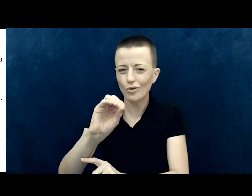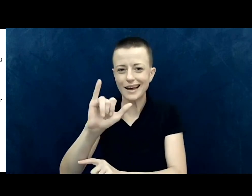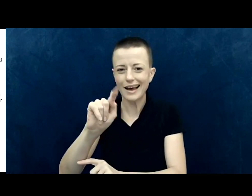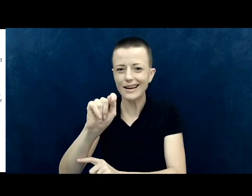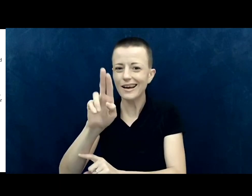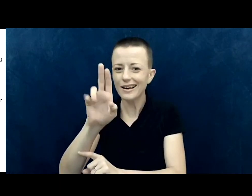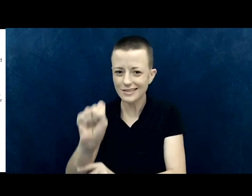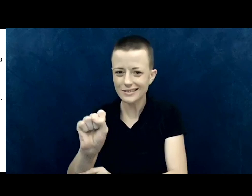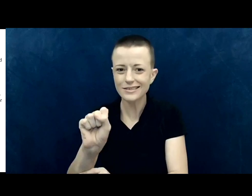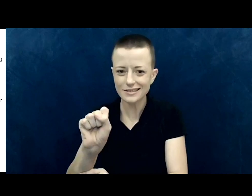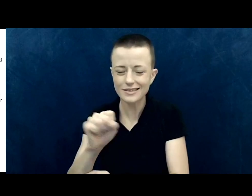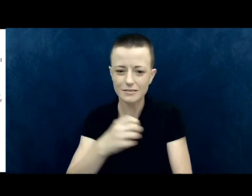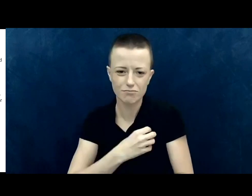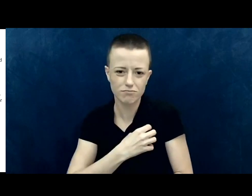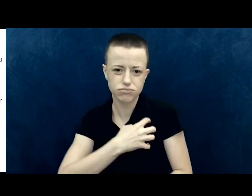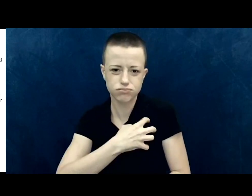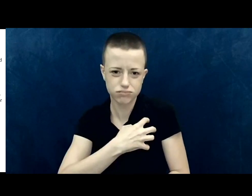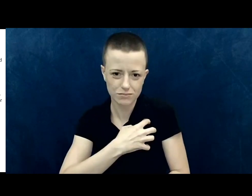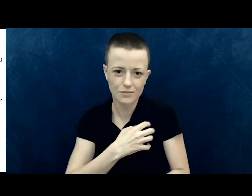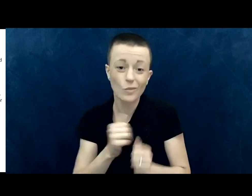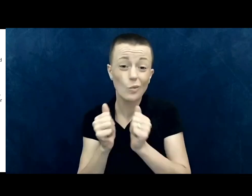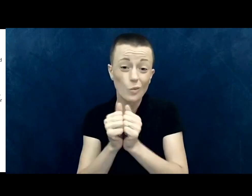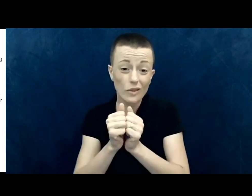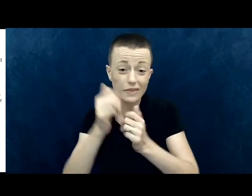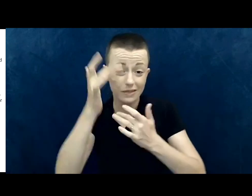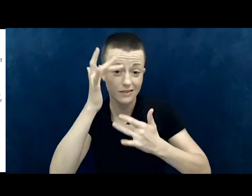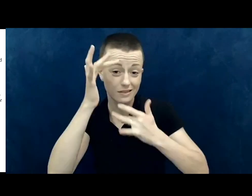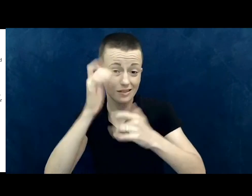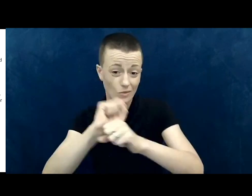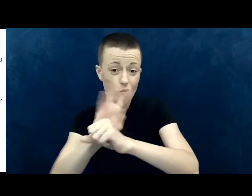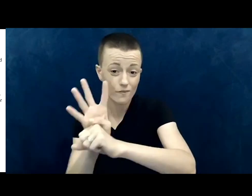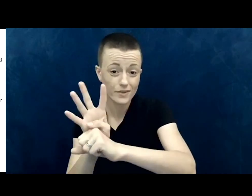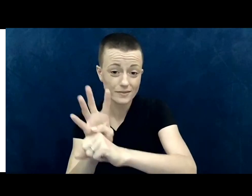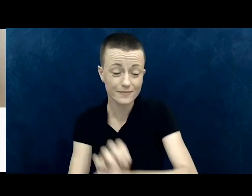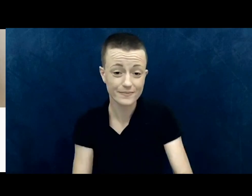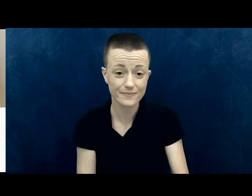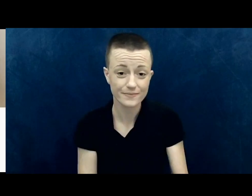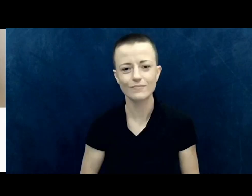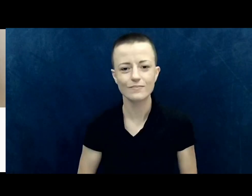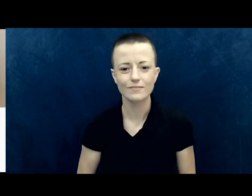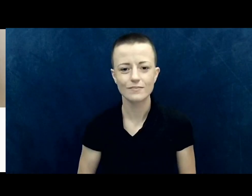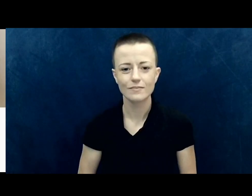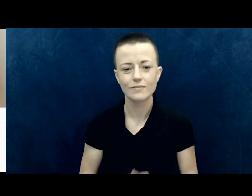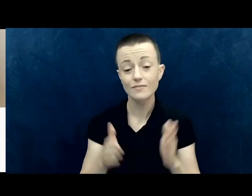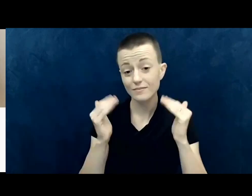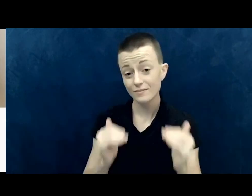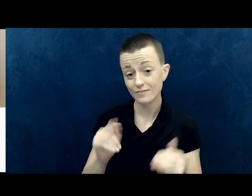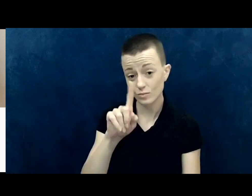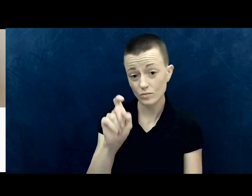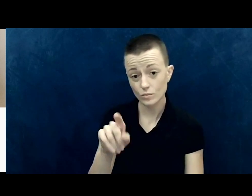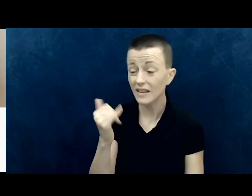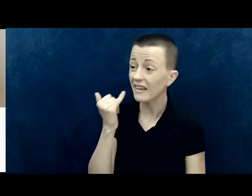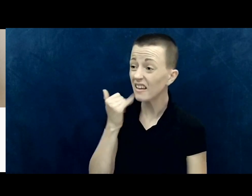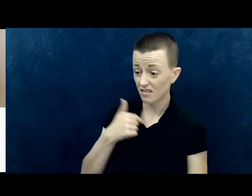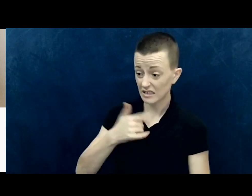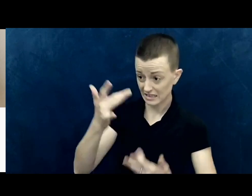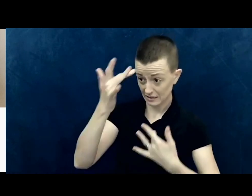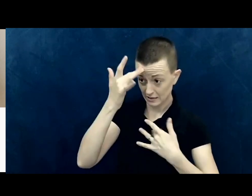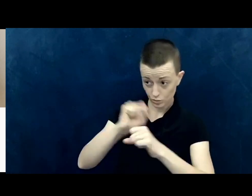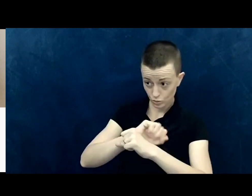is MUCH higher than the risk of myocarditis with the vaccine. Do I still need a vaccine if I’ve already had COVID-19?